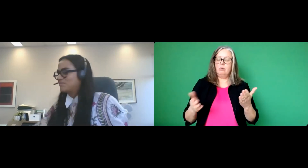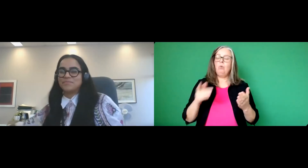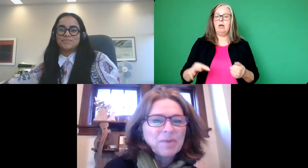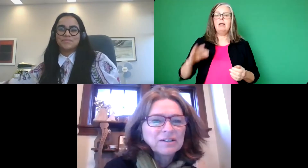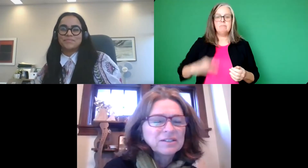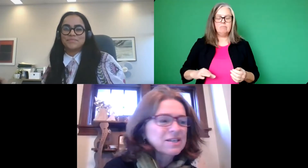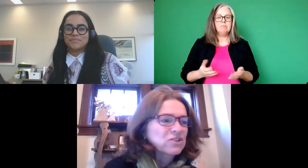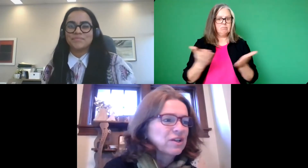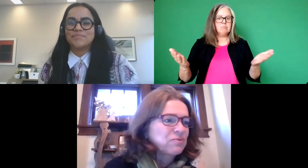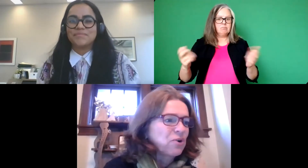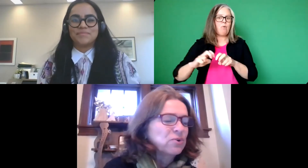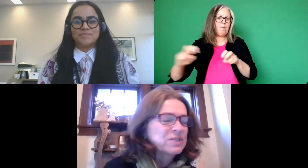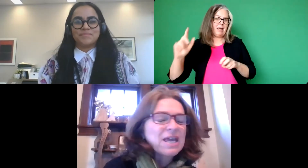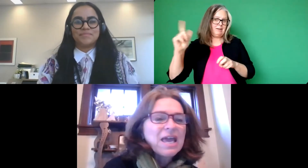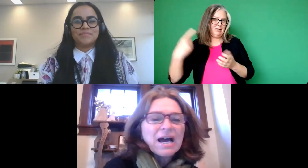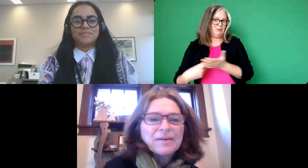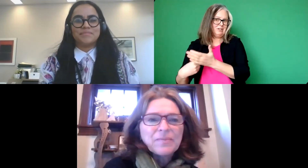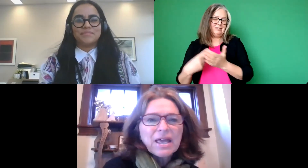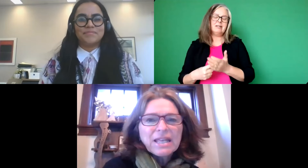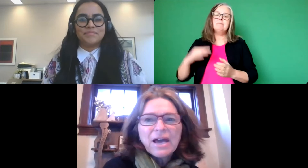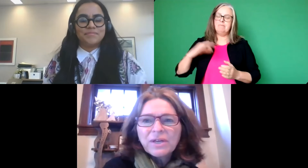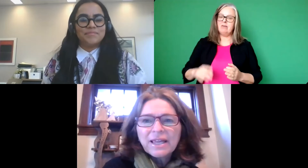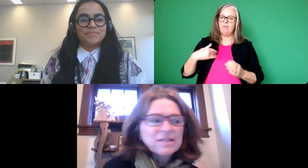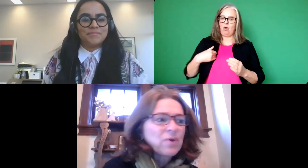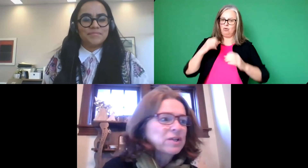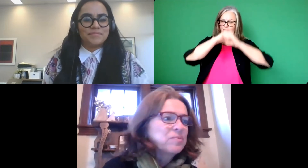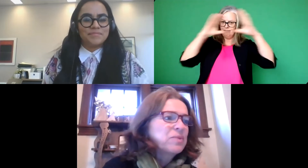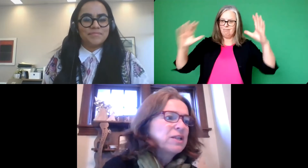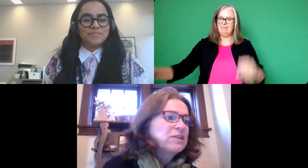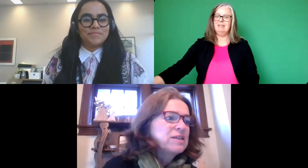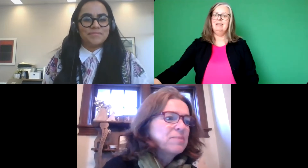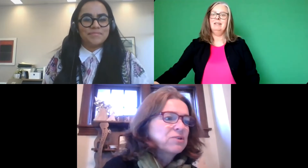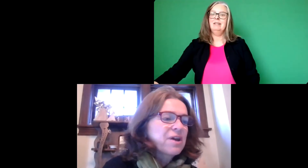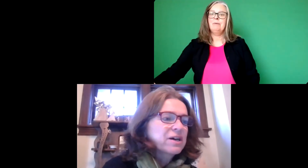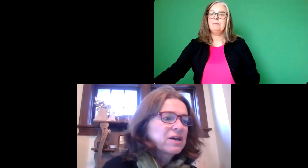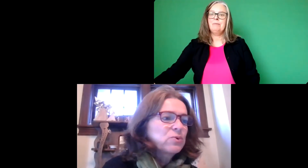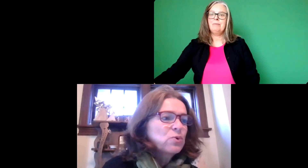the panel discussion that follows um now i'd like to welcome lucia maduriaga who is